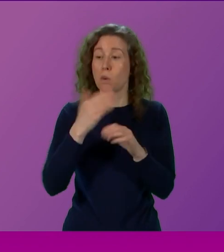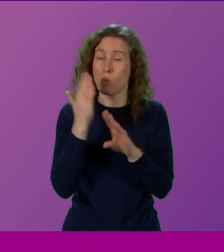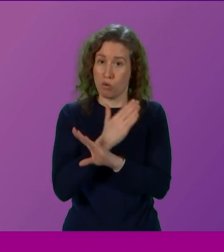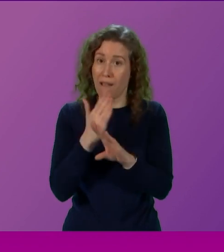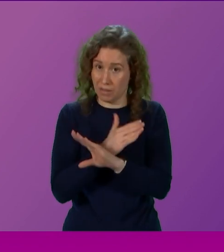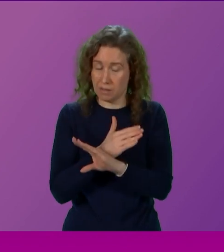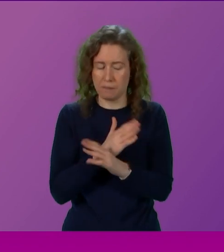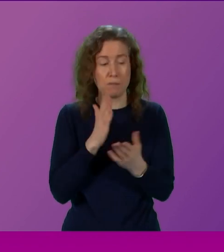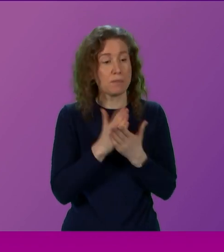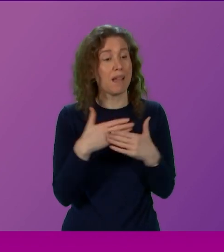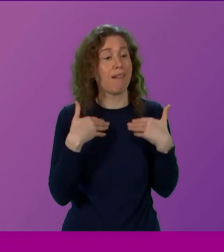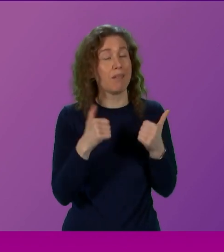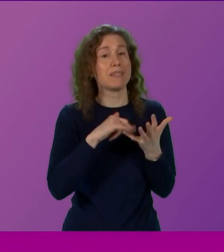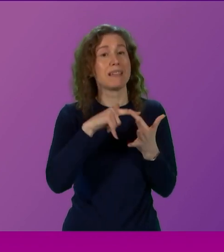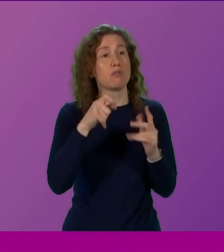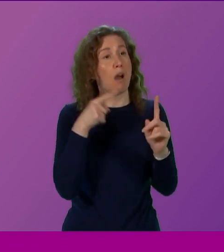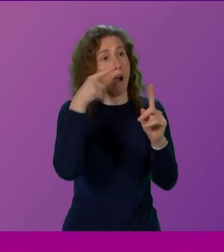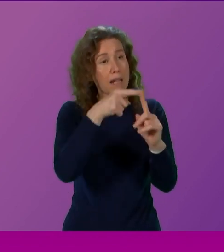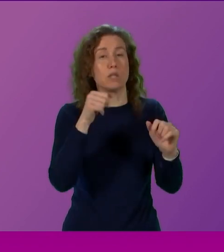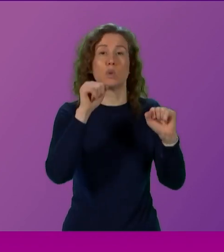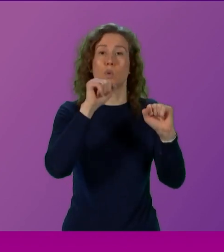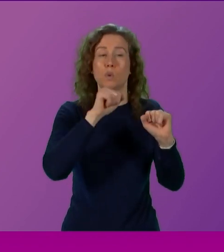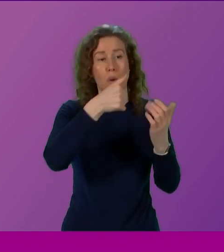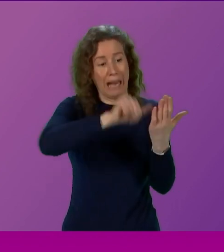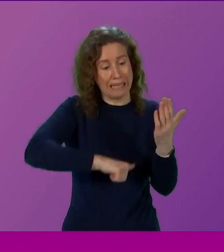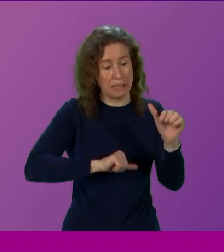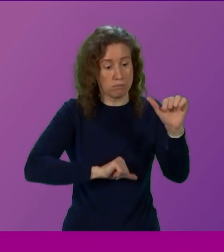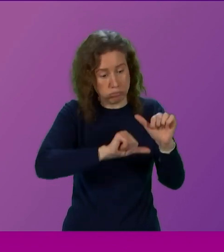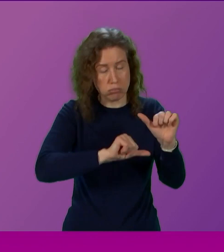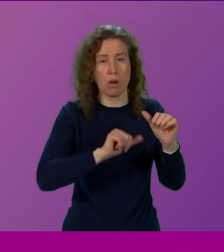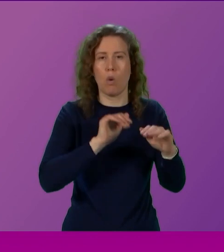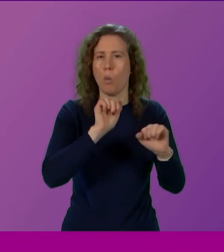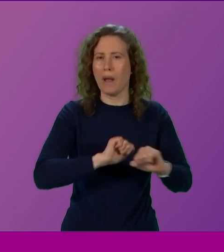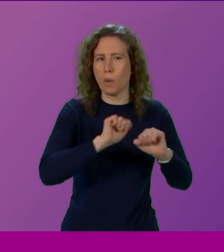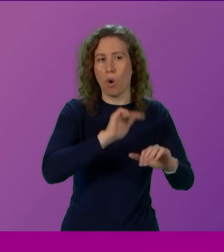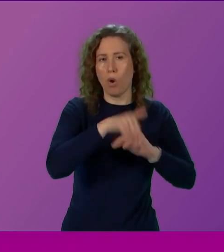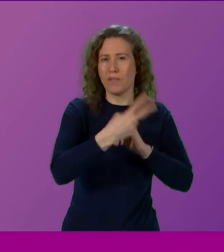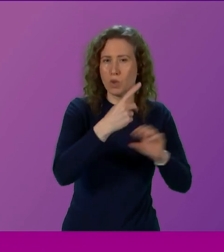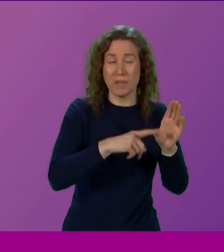secretary’s targets for ending even the longest waits—of more than two years—have been missed.